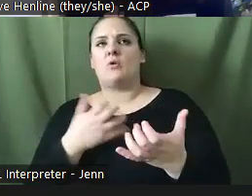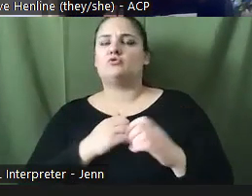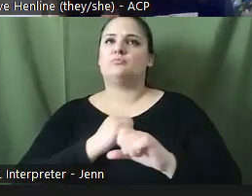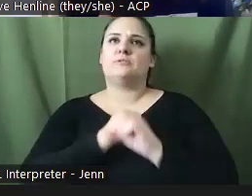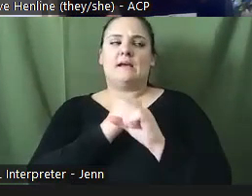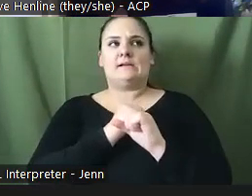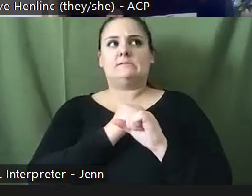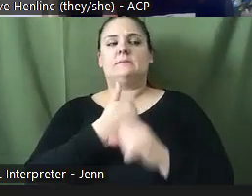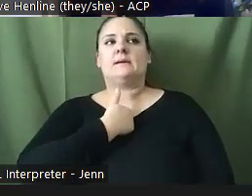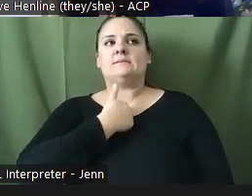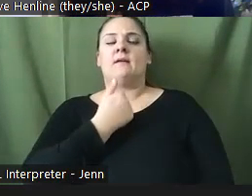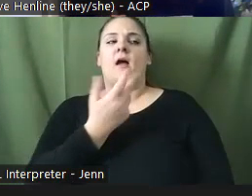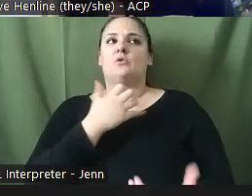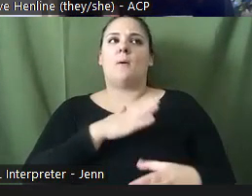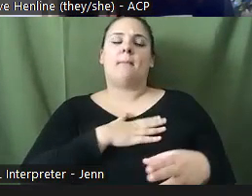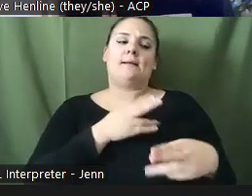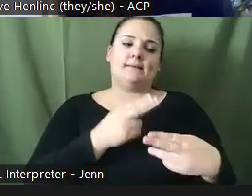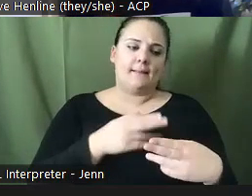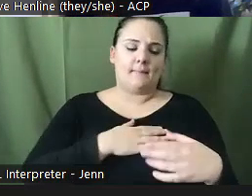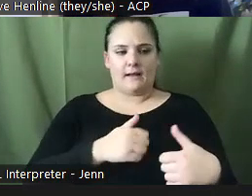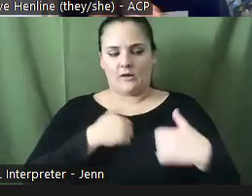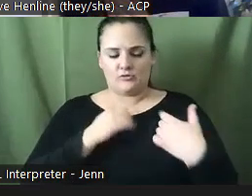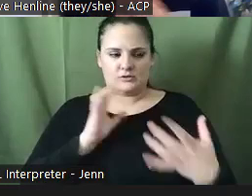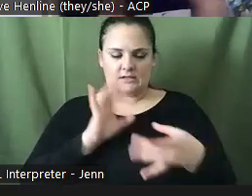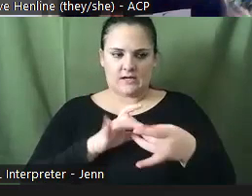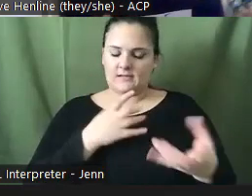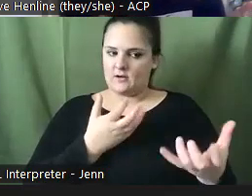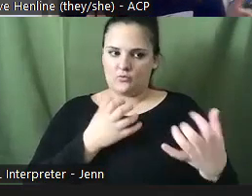my name and my actual address to be connected together," you have a 90-day